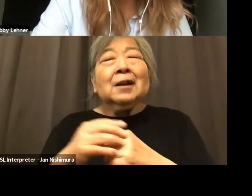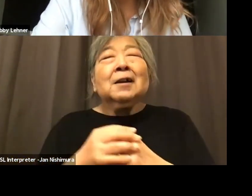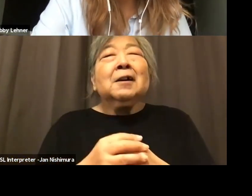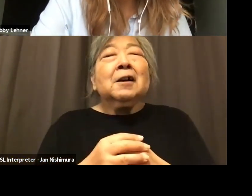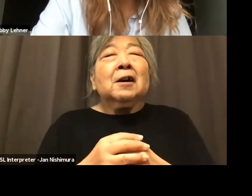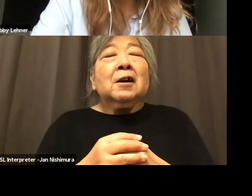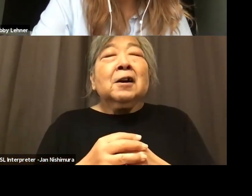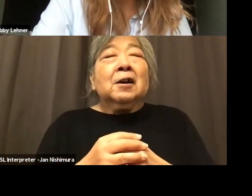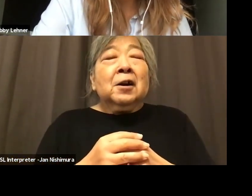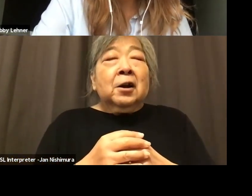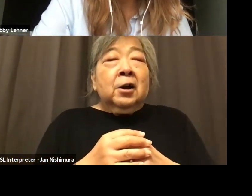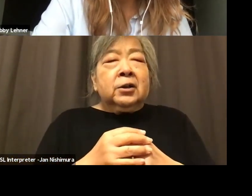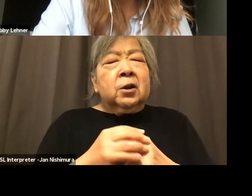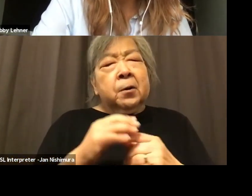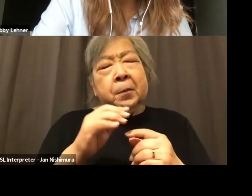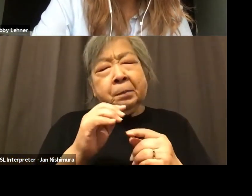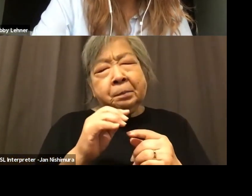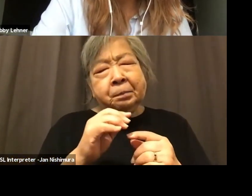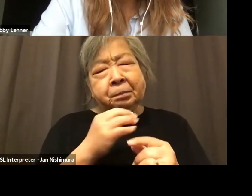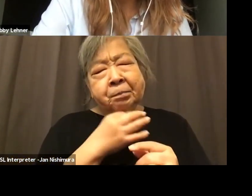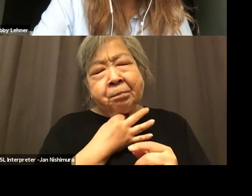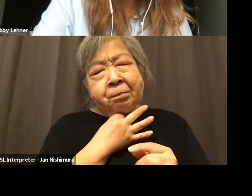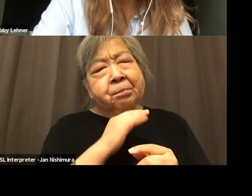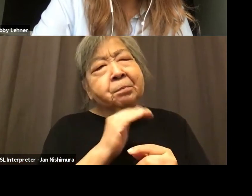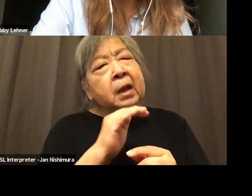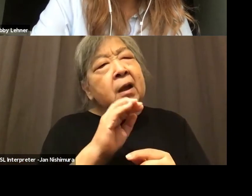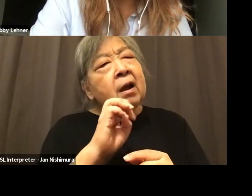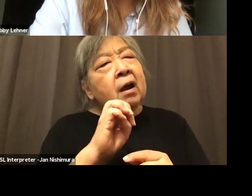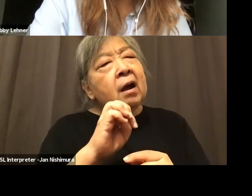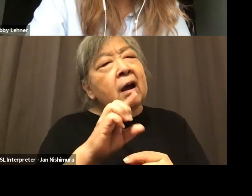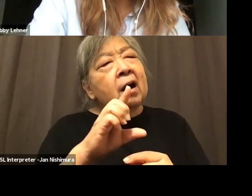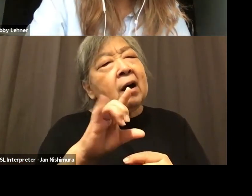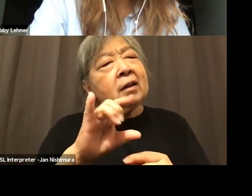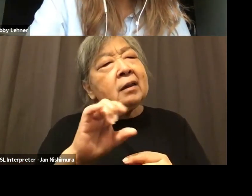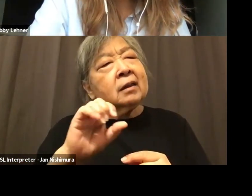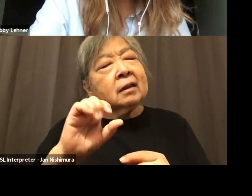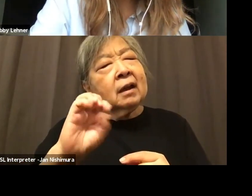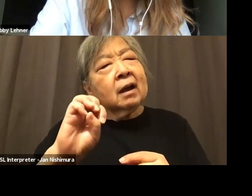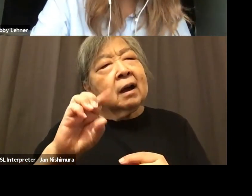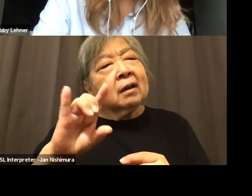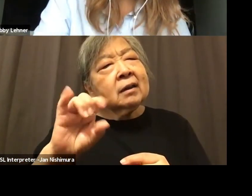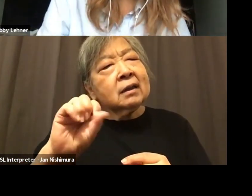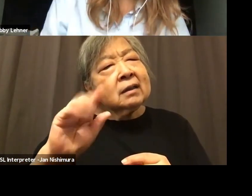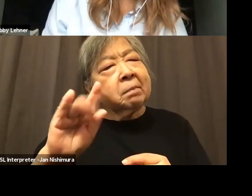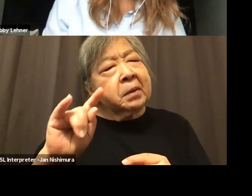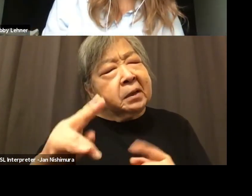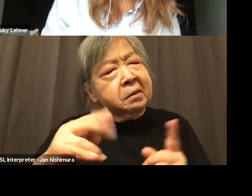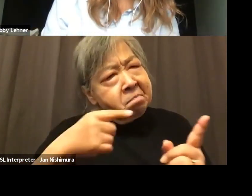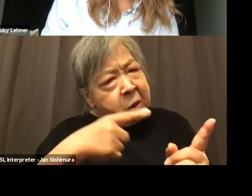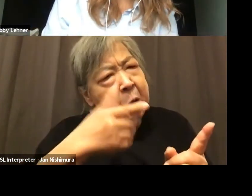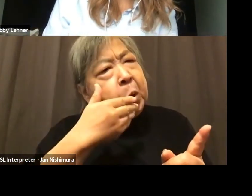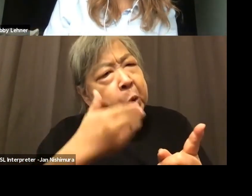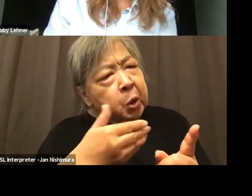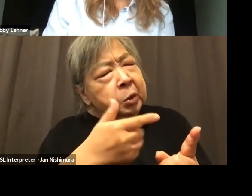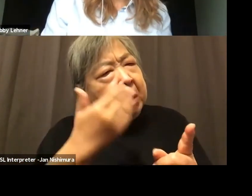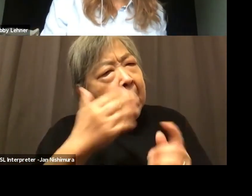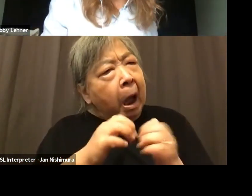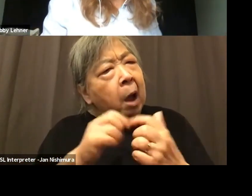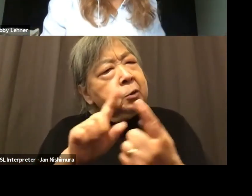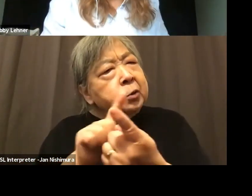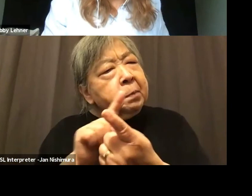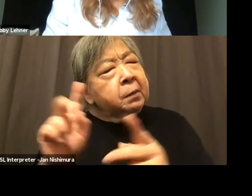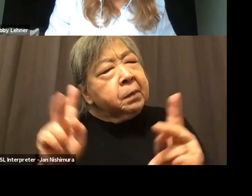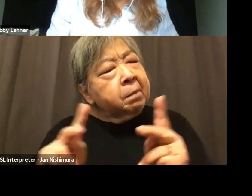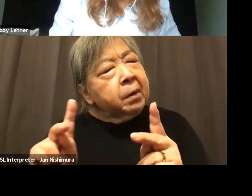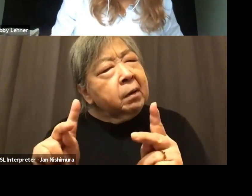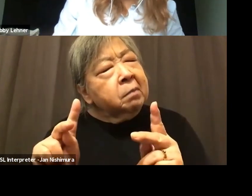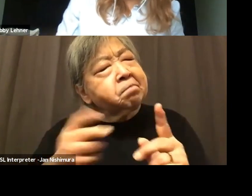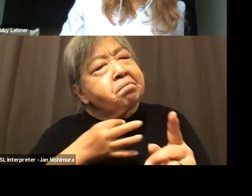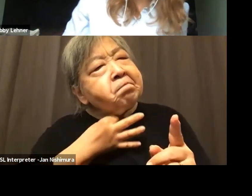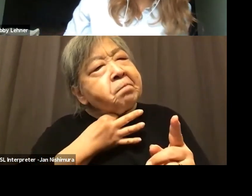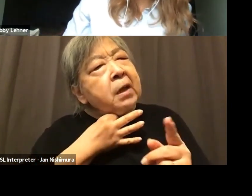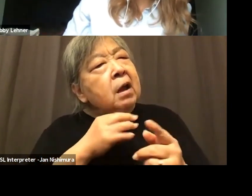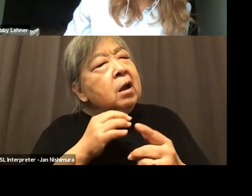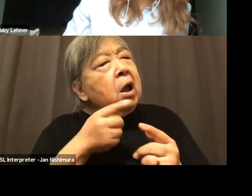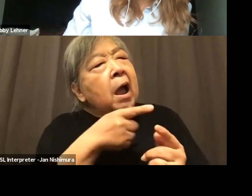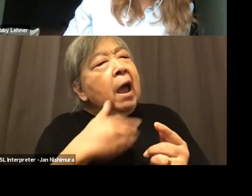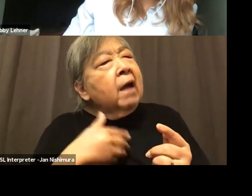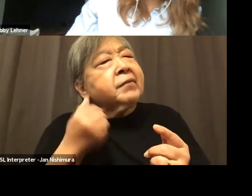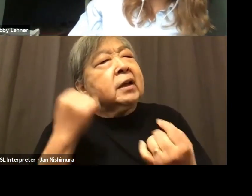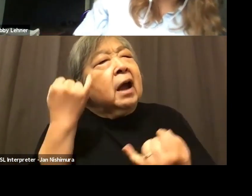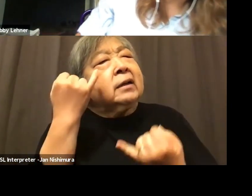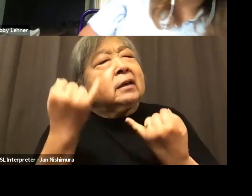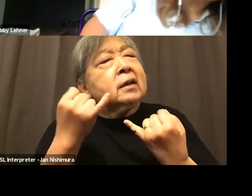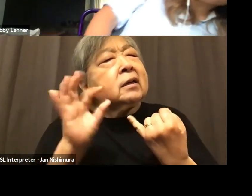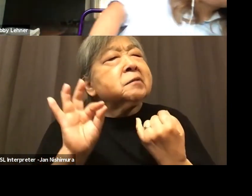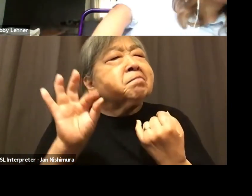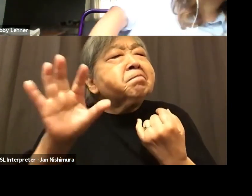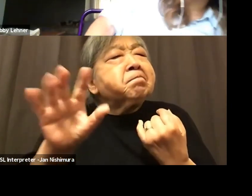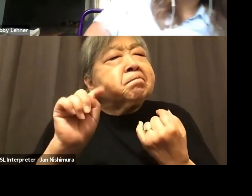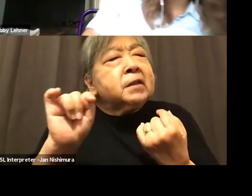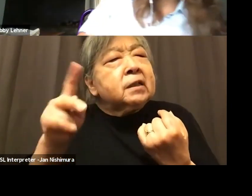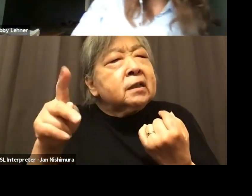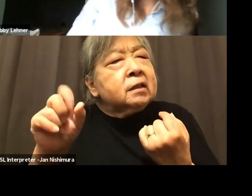Elisabeth, you are pretty good meeting people, any thoughts, any tips or suggestions for how